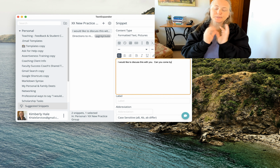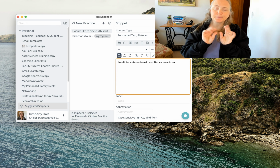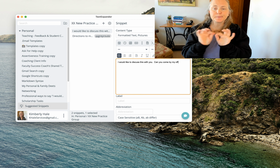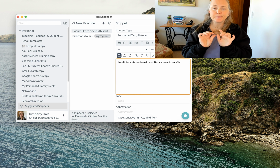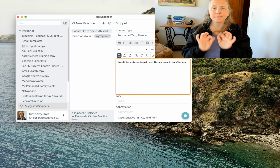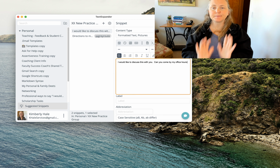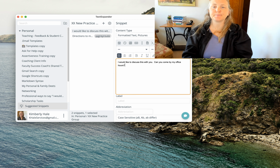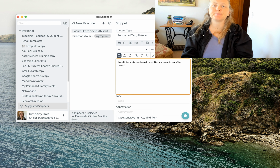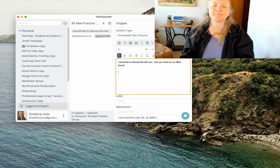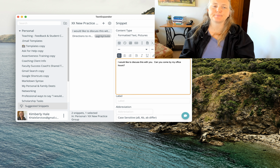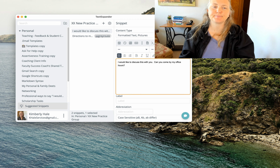Office hours.